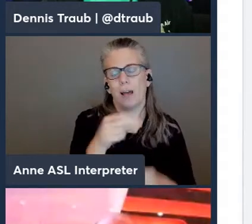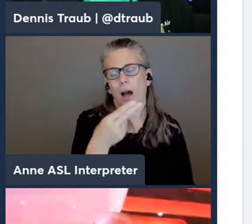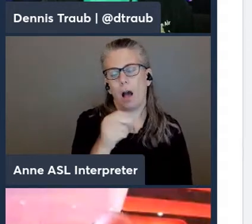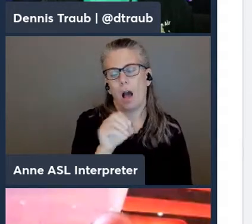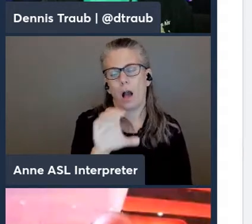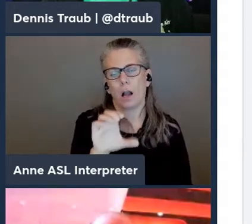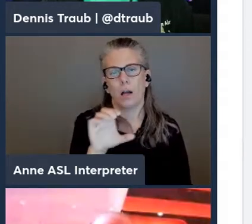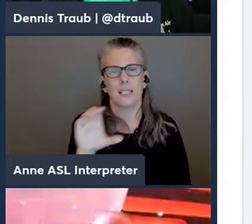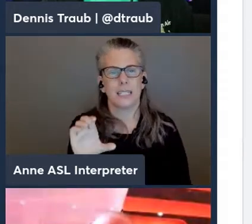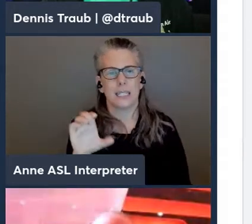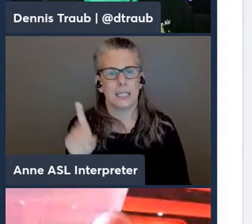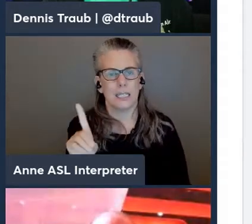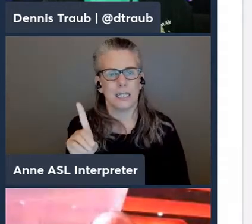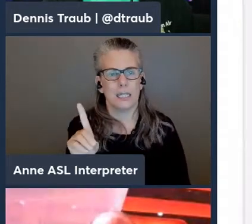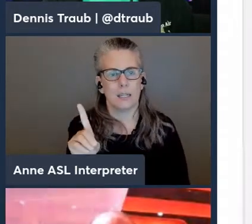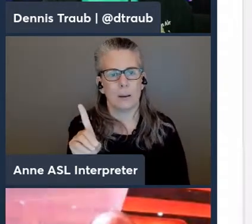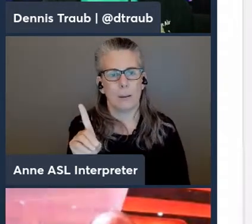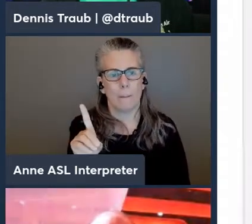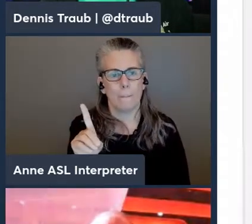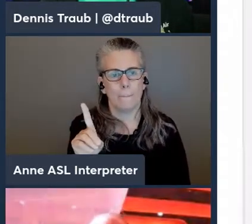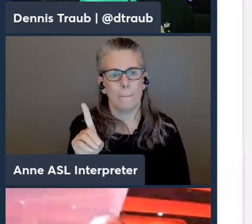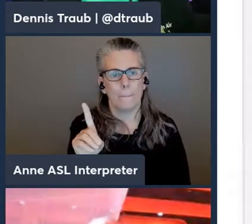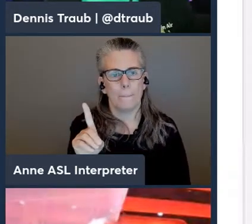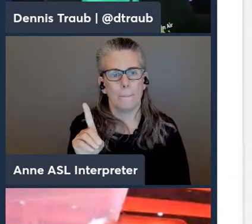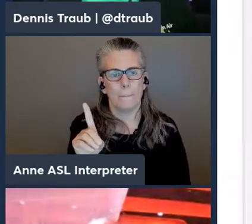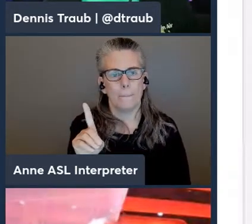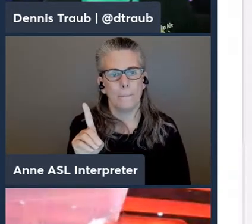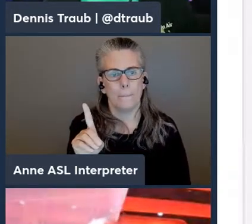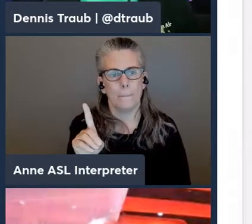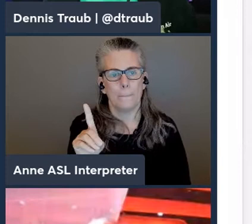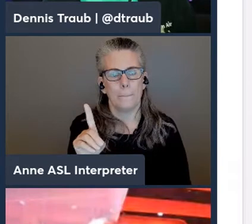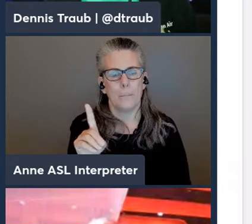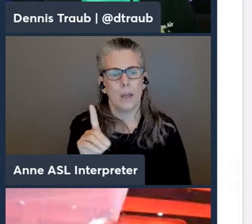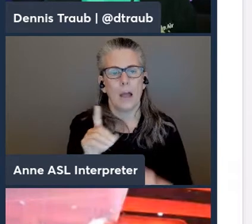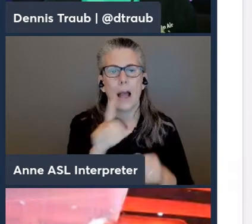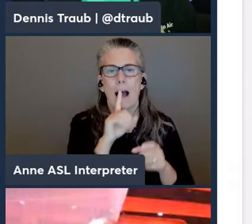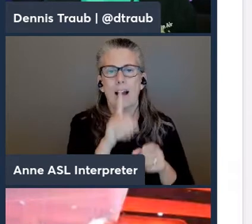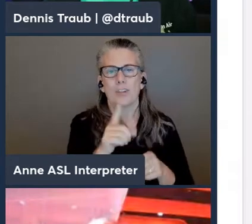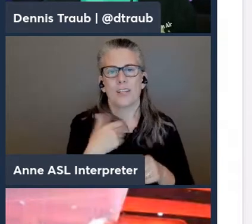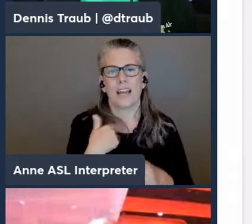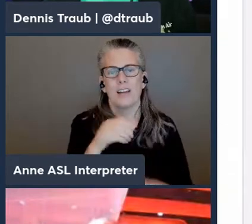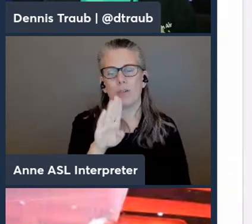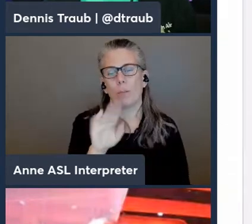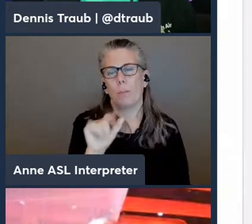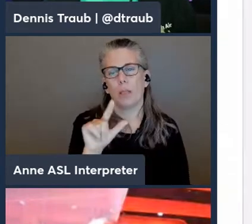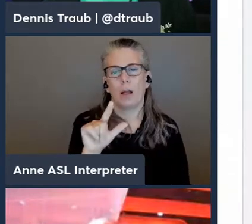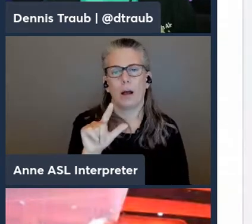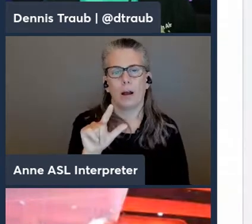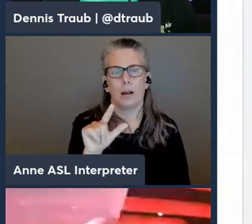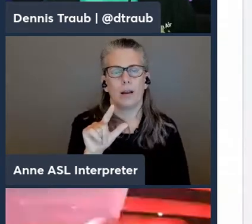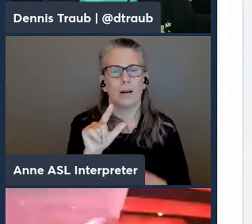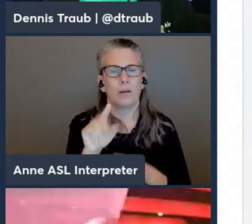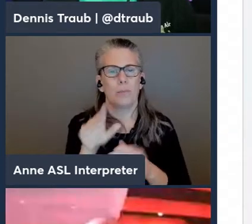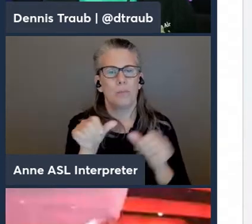There's actually a blog post for Secrets Manager that we put out last night that has a link